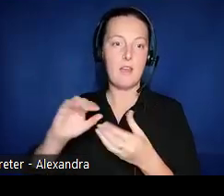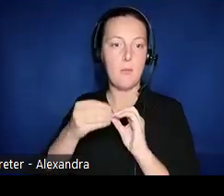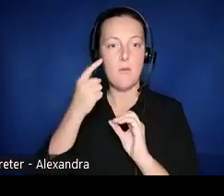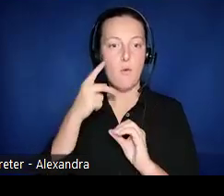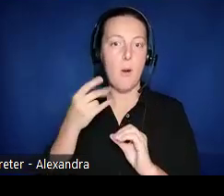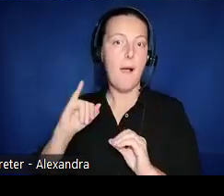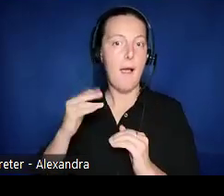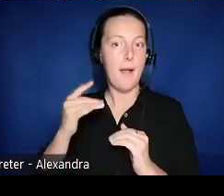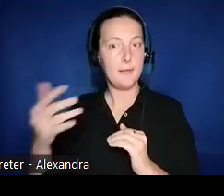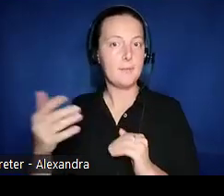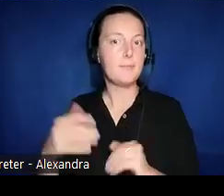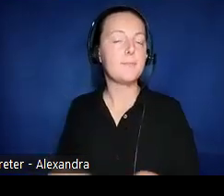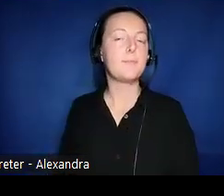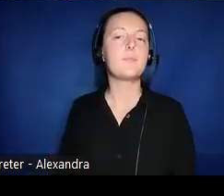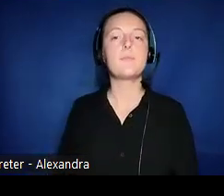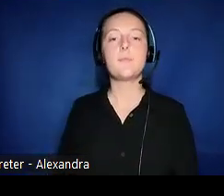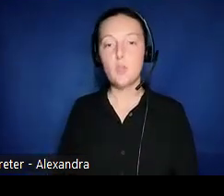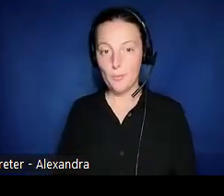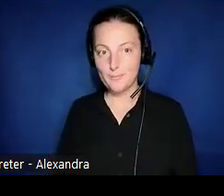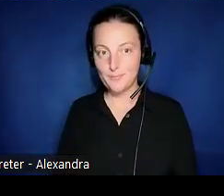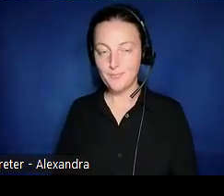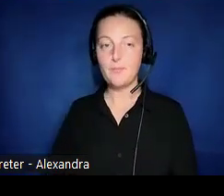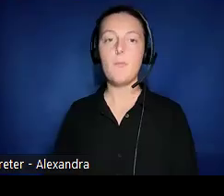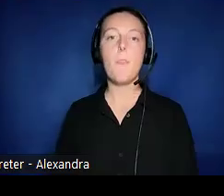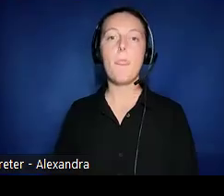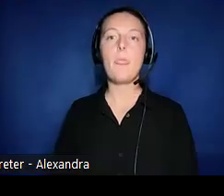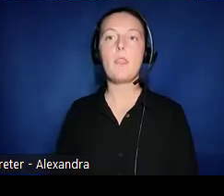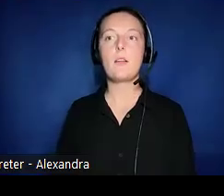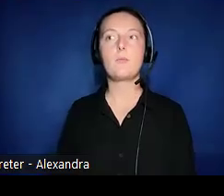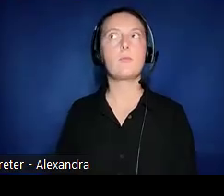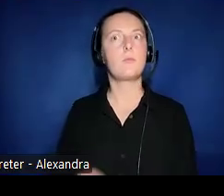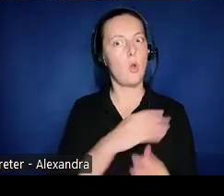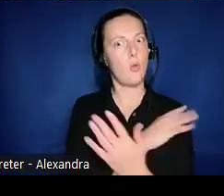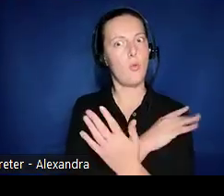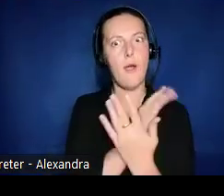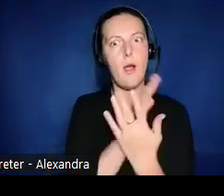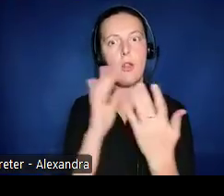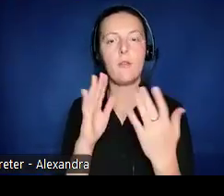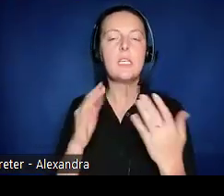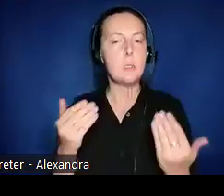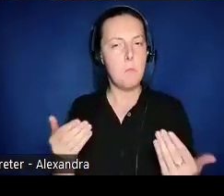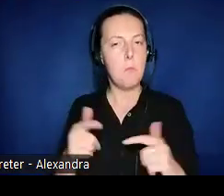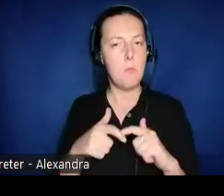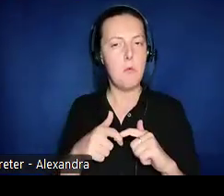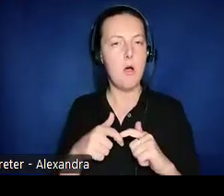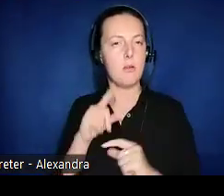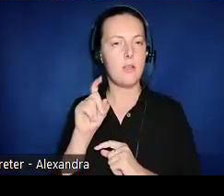Okay, it's worth asking though throughout all of this uh where are the statistics? I keep